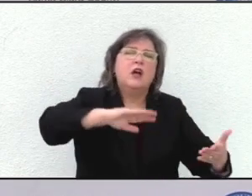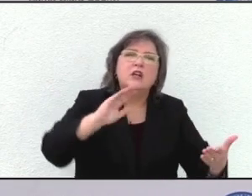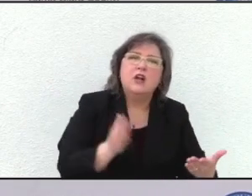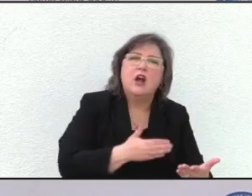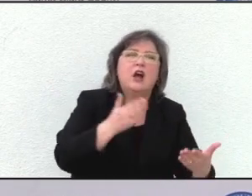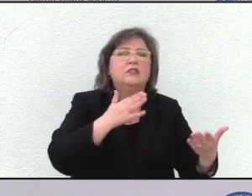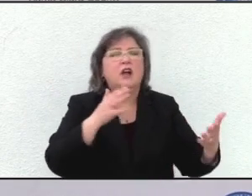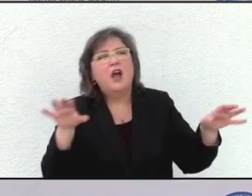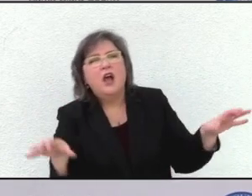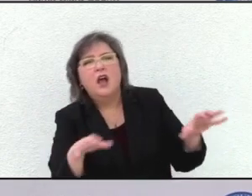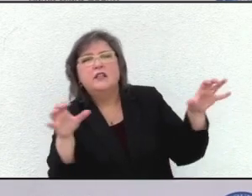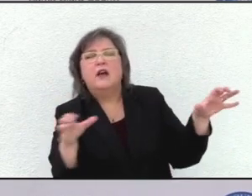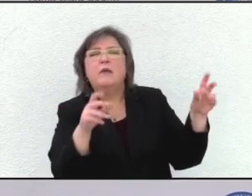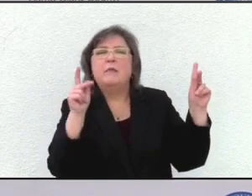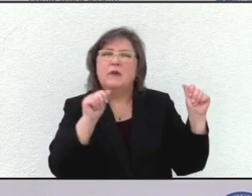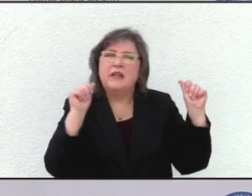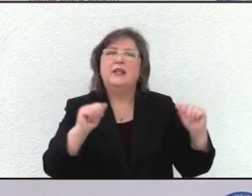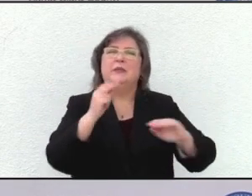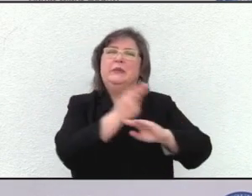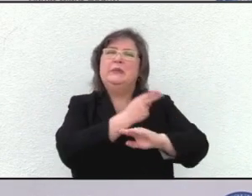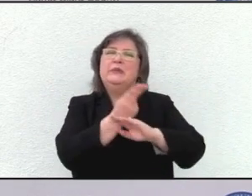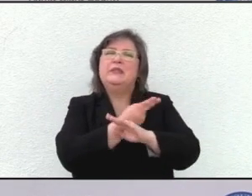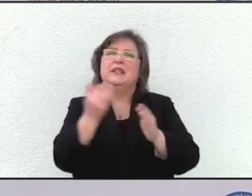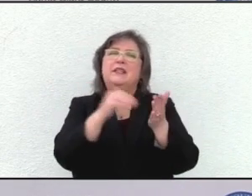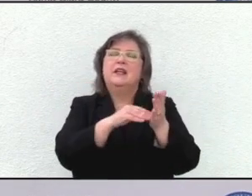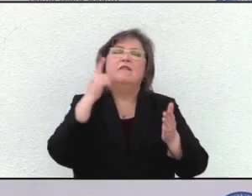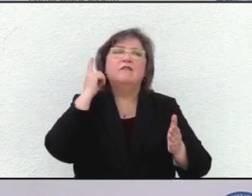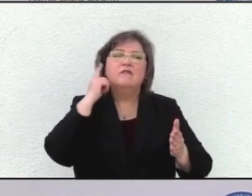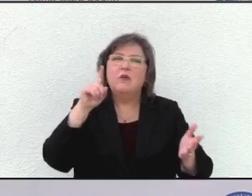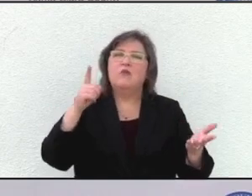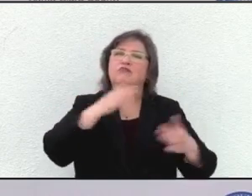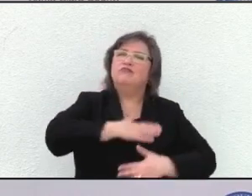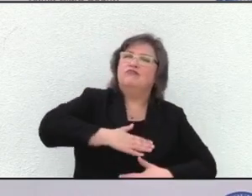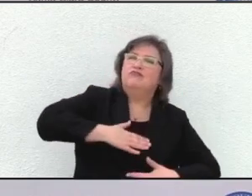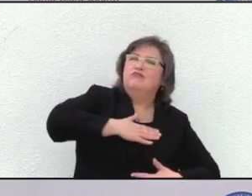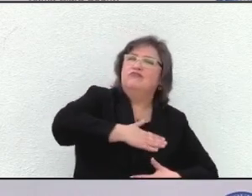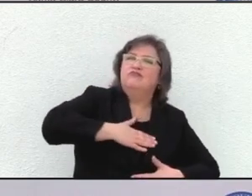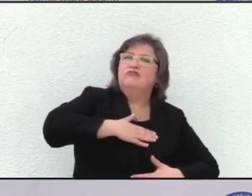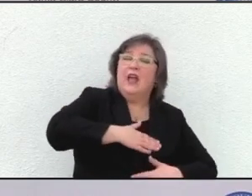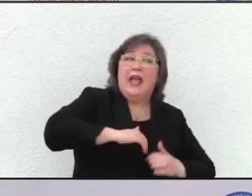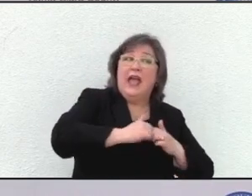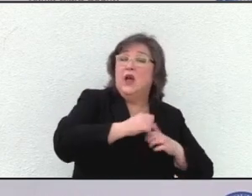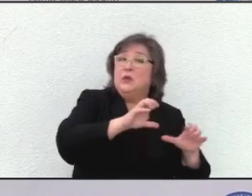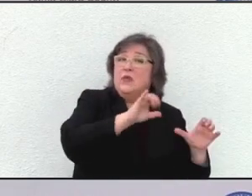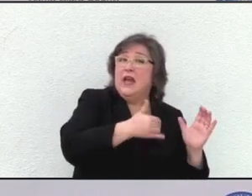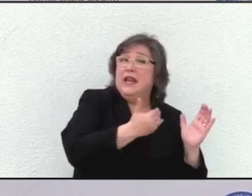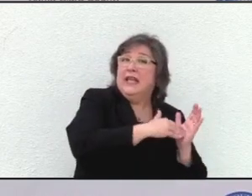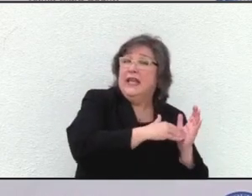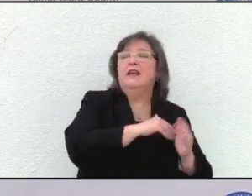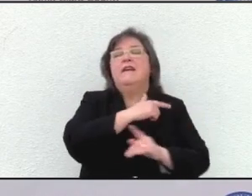soon. And getting everyone vaccinated is is our best path to get there.